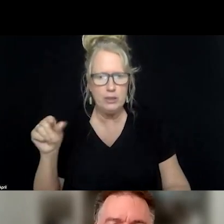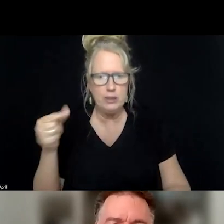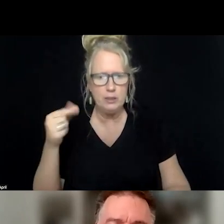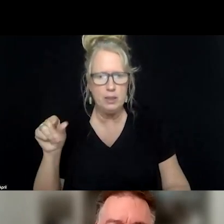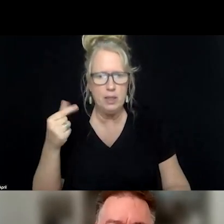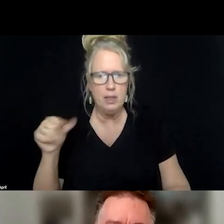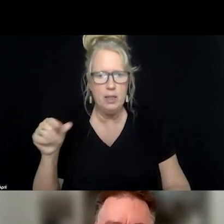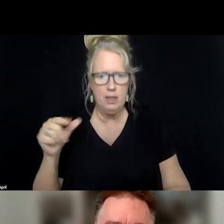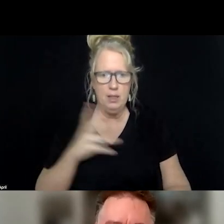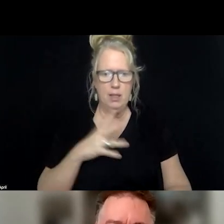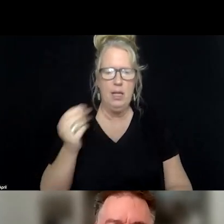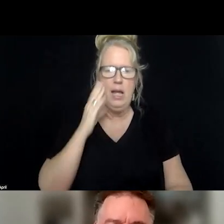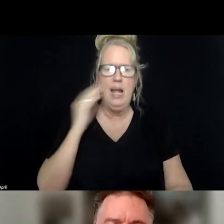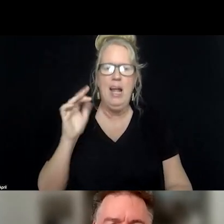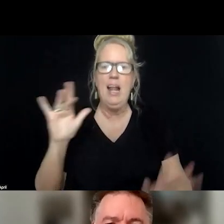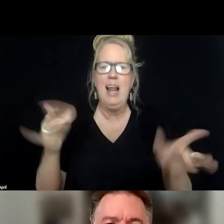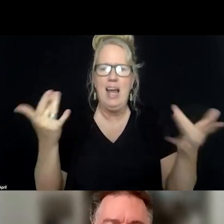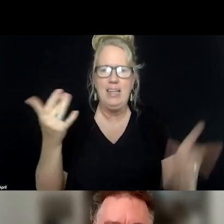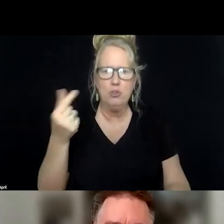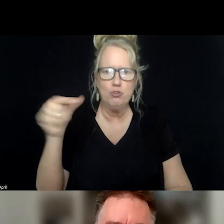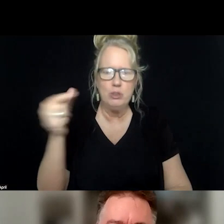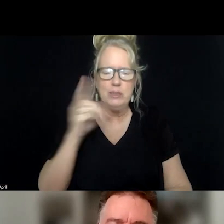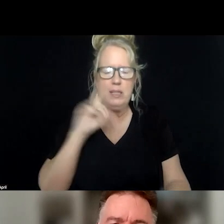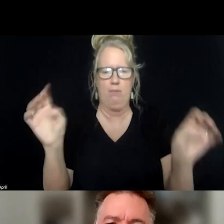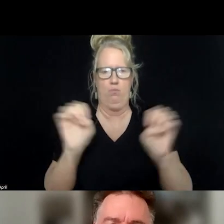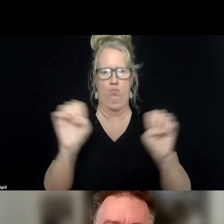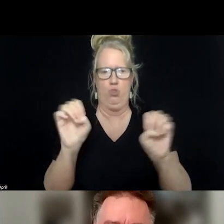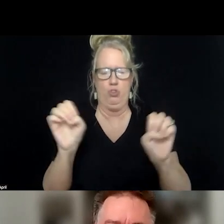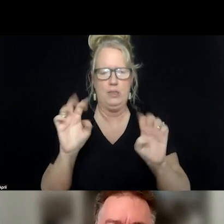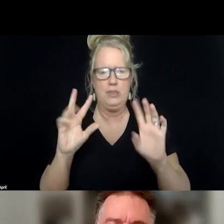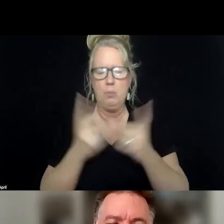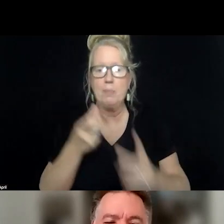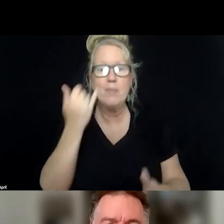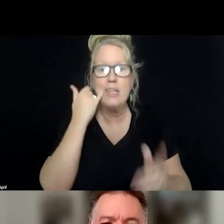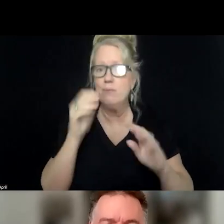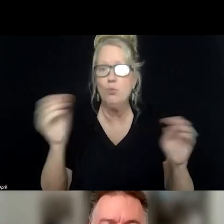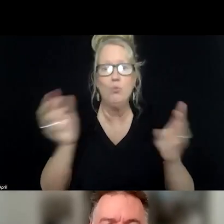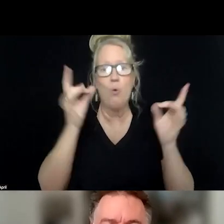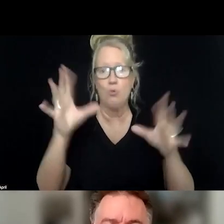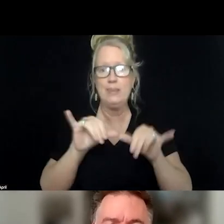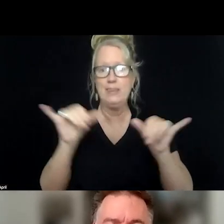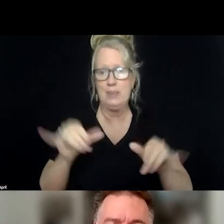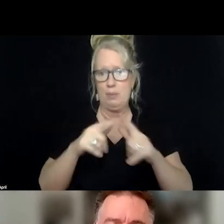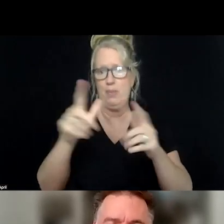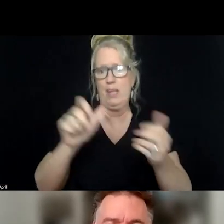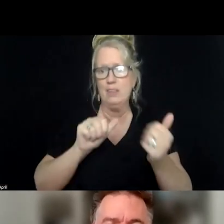THE LIGHTER GREEN REPRESENTS EMERGENCY DEPARTMENTS. IF YOU DON'T HAVE A CRISIS SYSTEM, THAT IS HOW YOU ARE